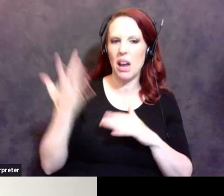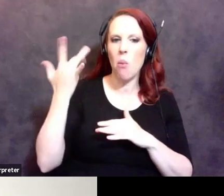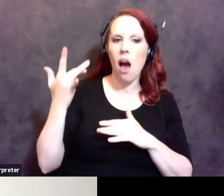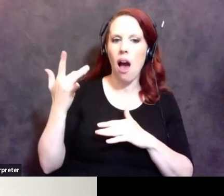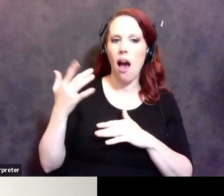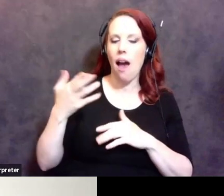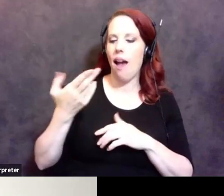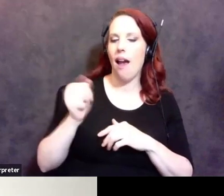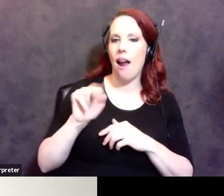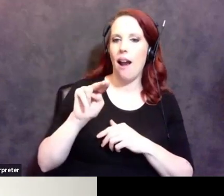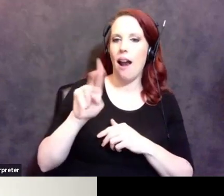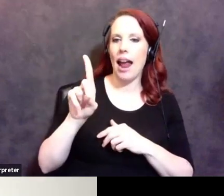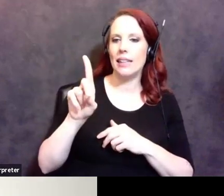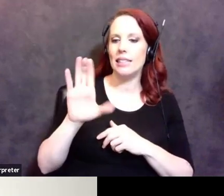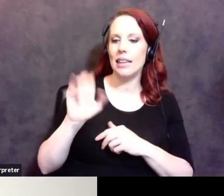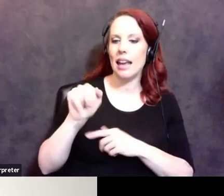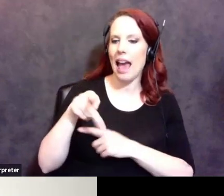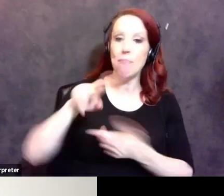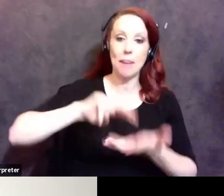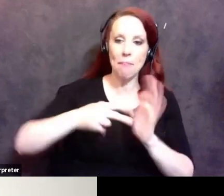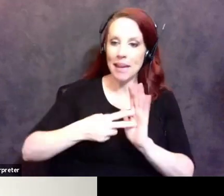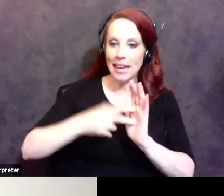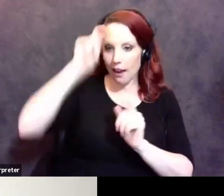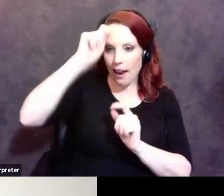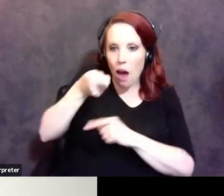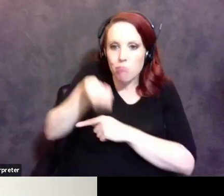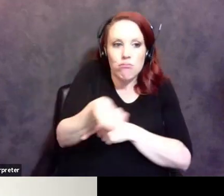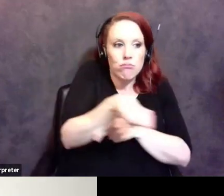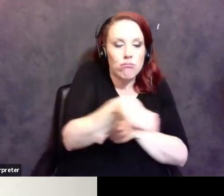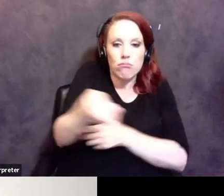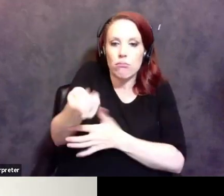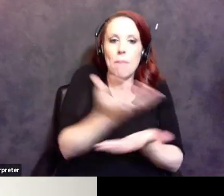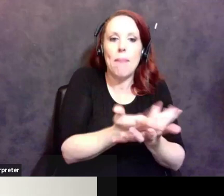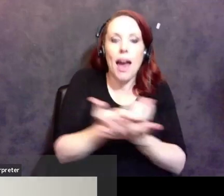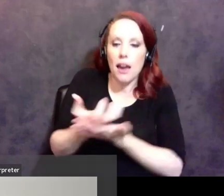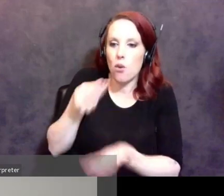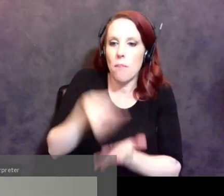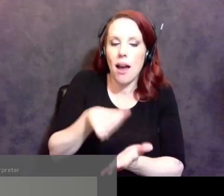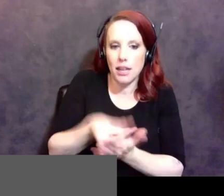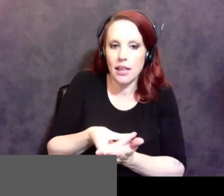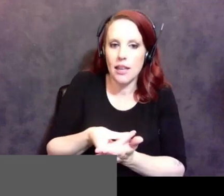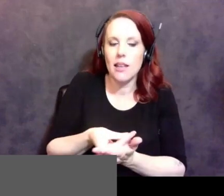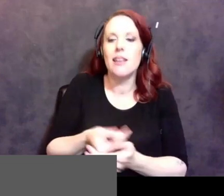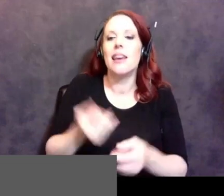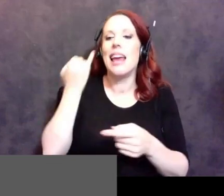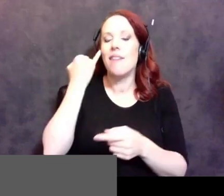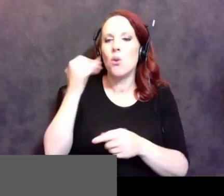a cap and asking people for money. If you watch Tech Inclusion talk an allyship from 2019